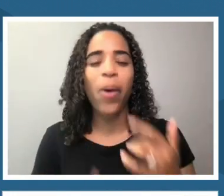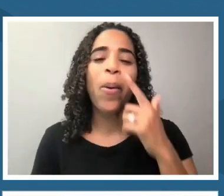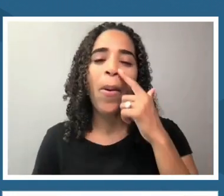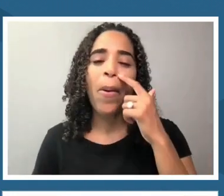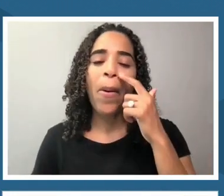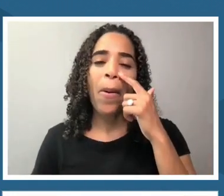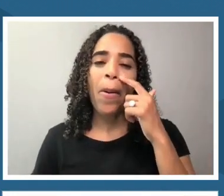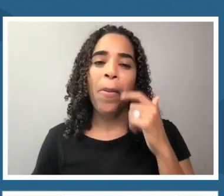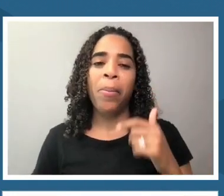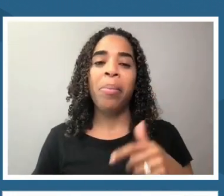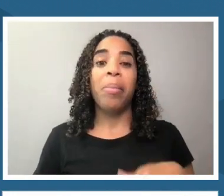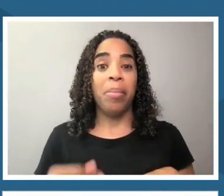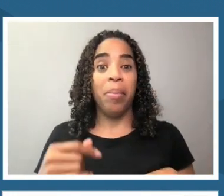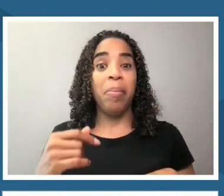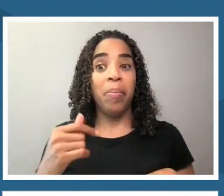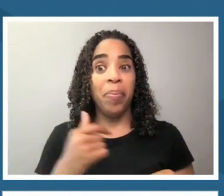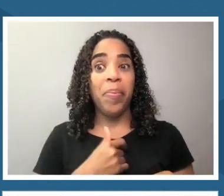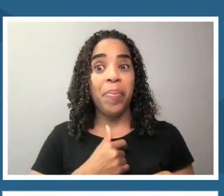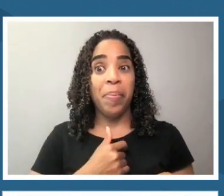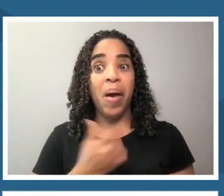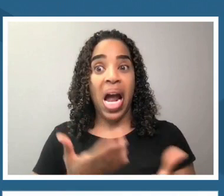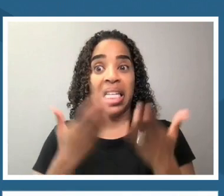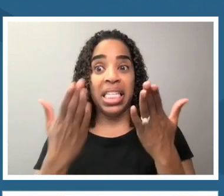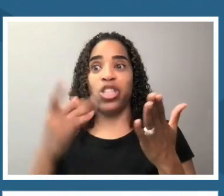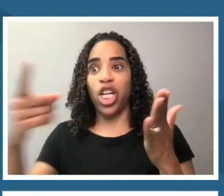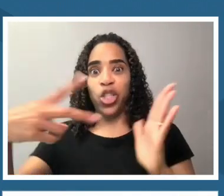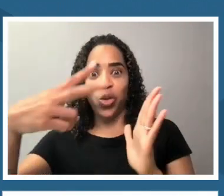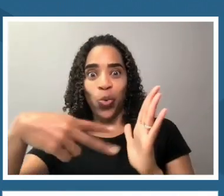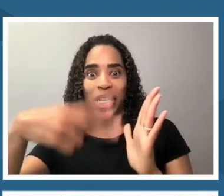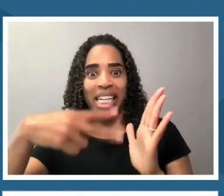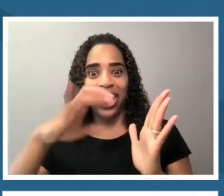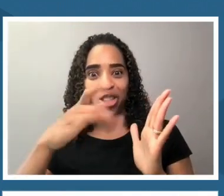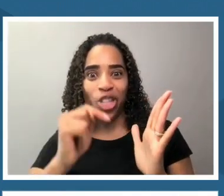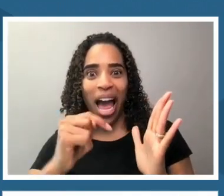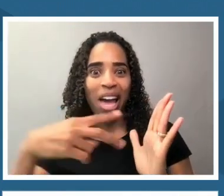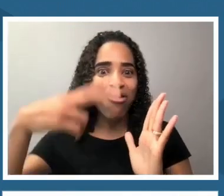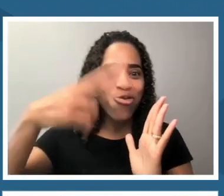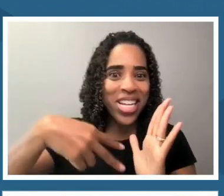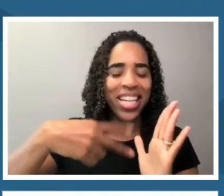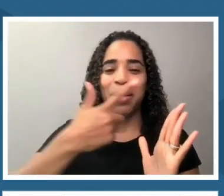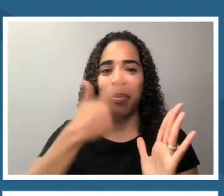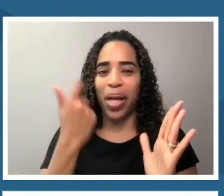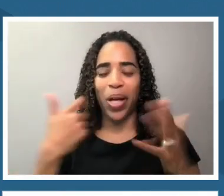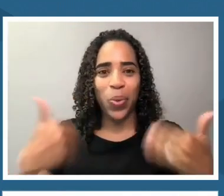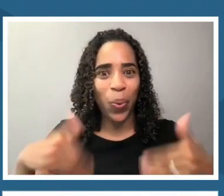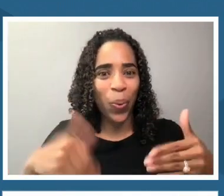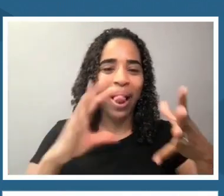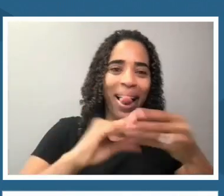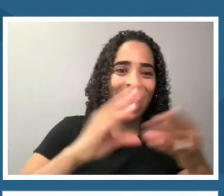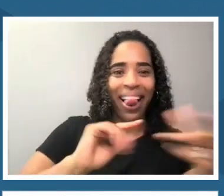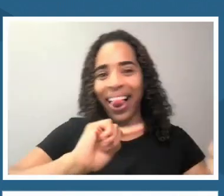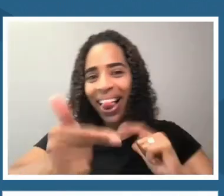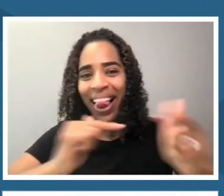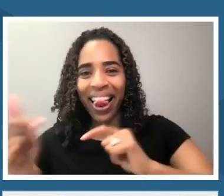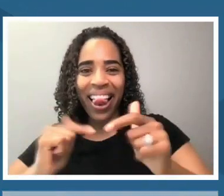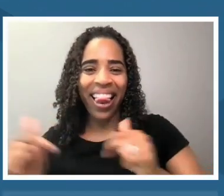read through what's coming through from your fellow educators and participants because it's really exciting to see